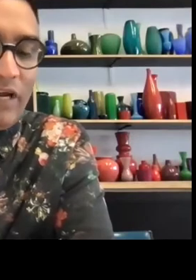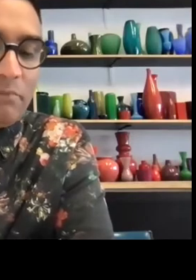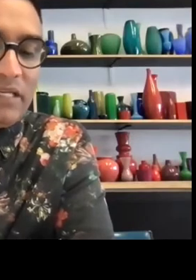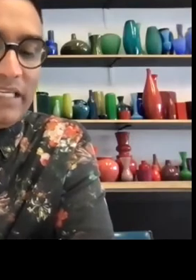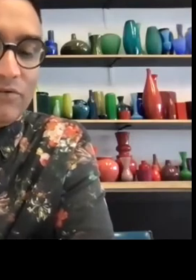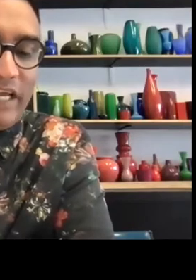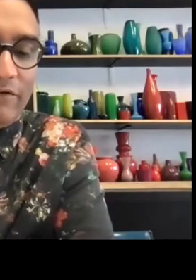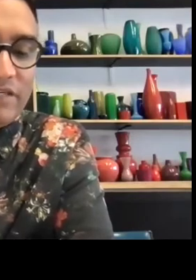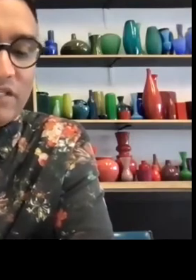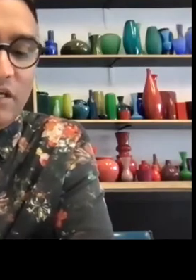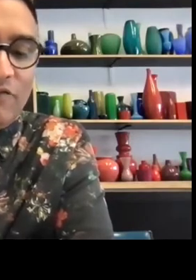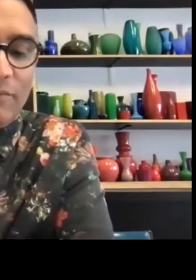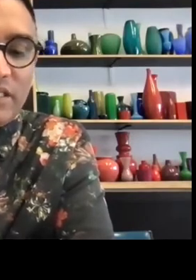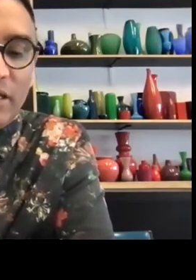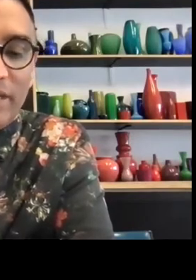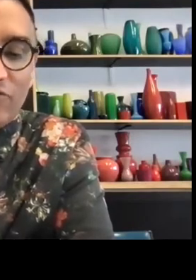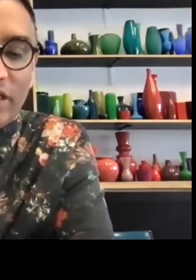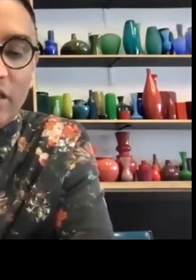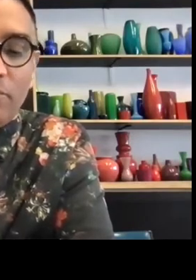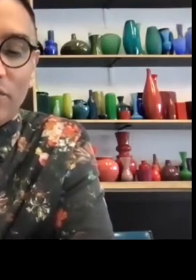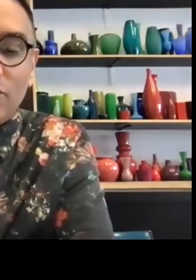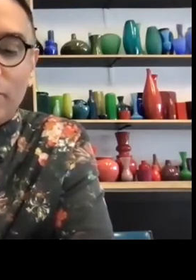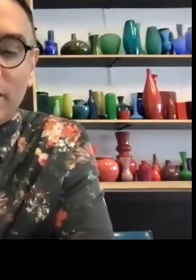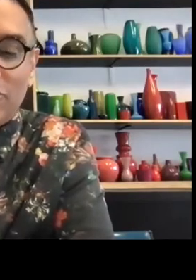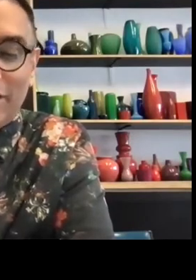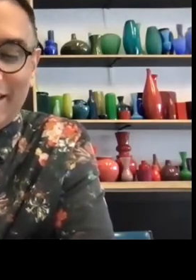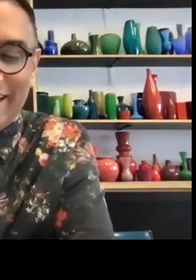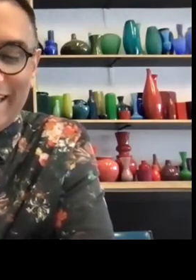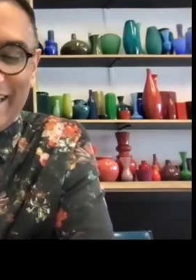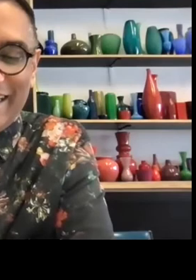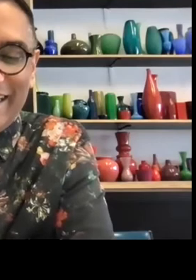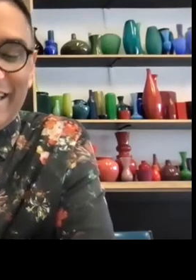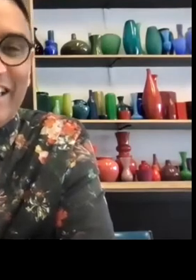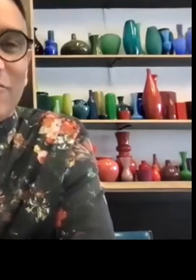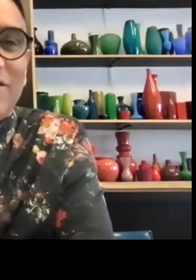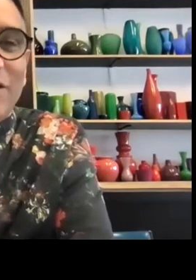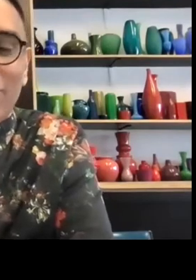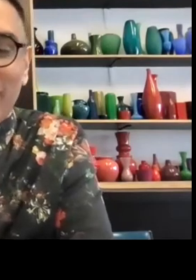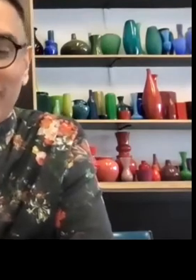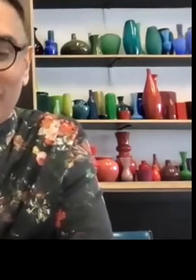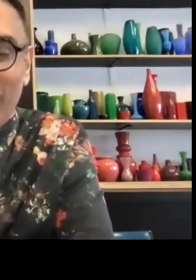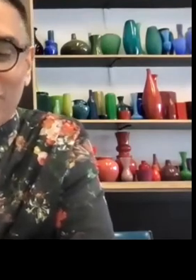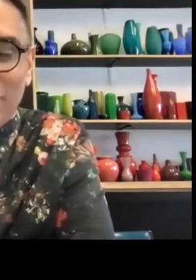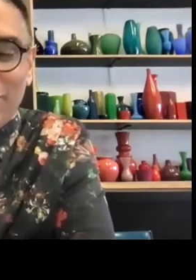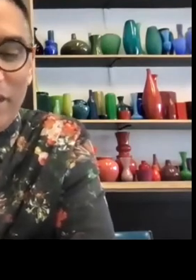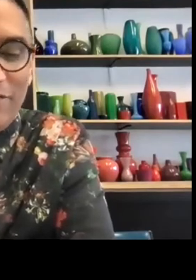political narratives from a diametric personal position nina is a very recent graduate of the